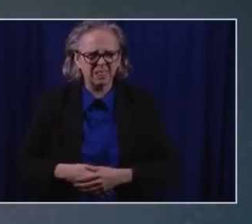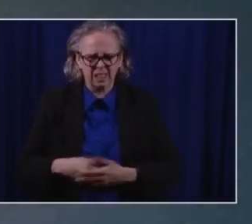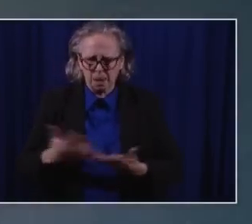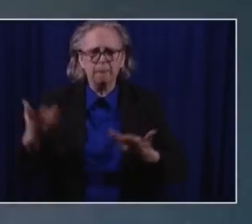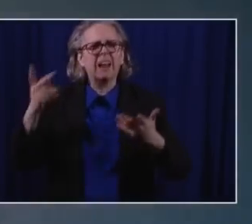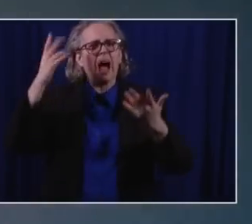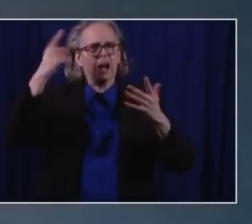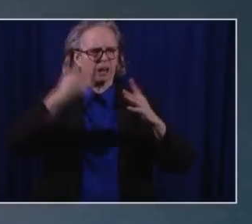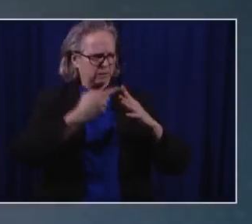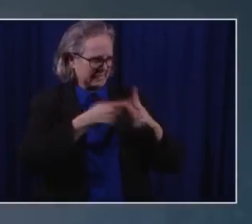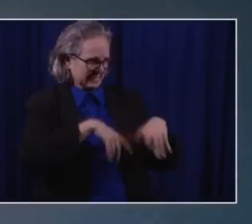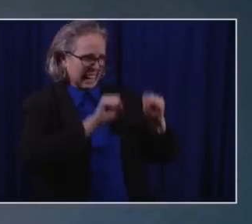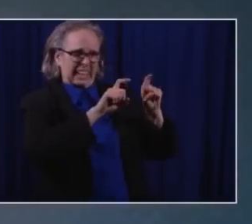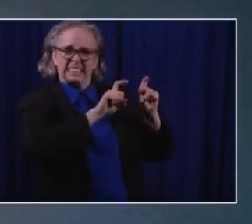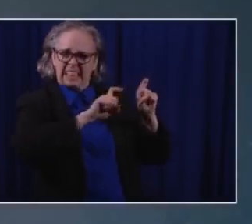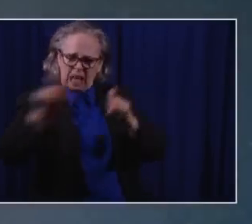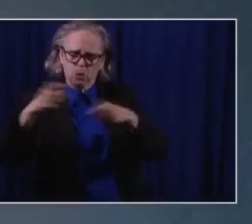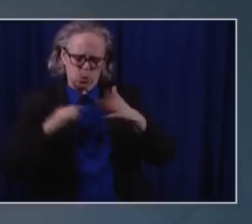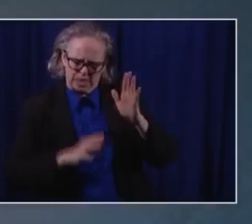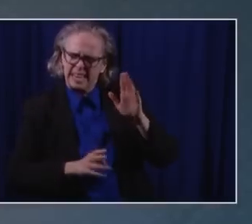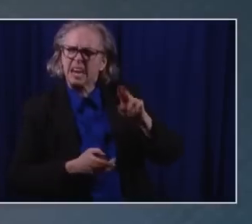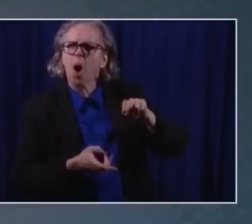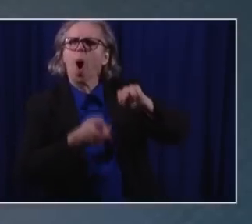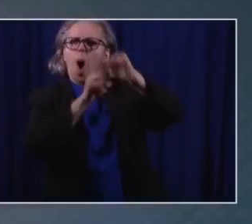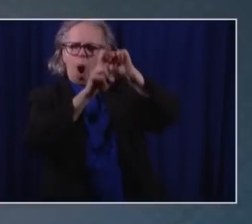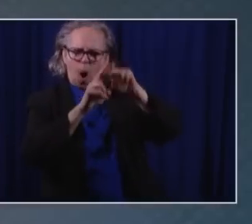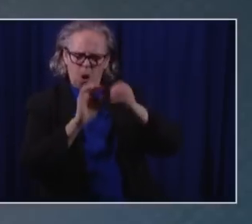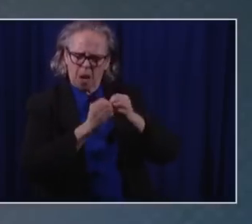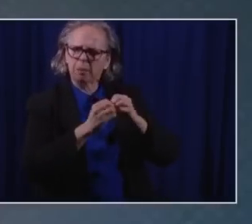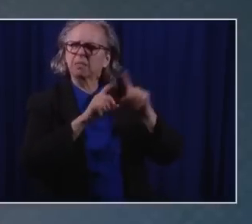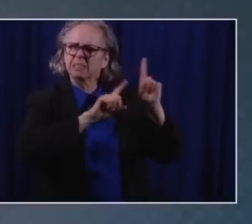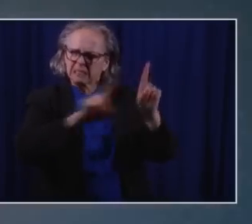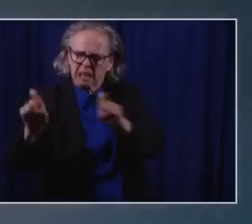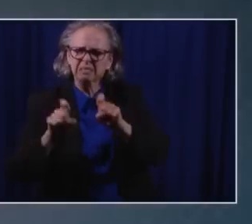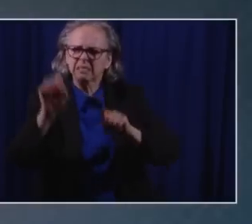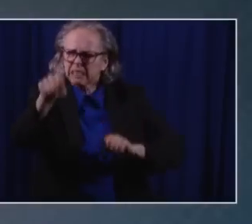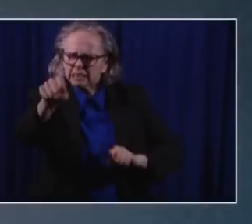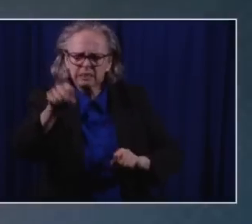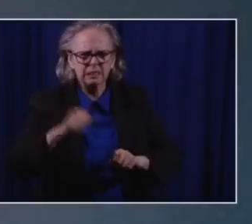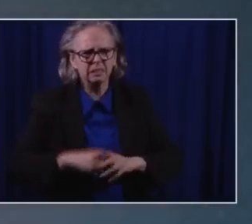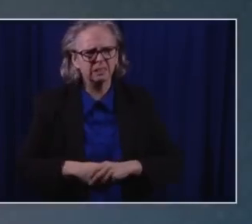So regardless of our ability to test which is going up which is or 80% since that time. We have